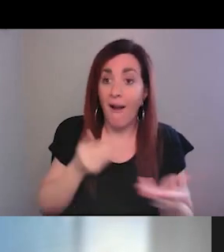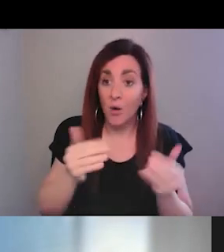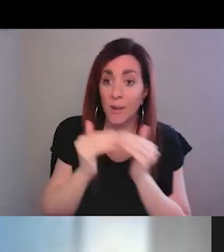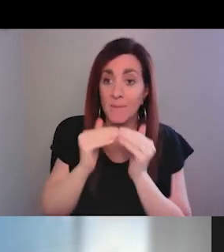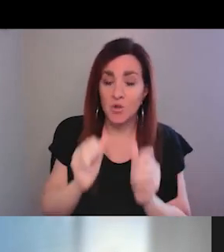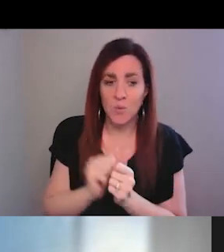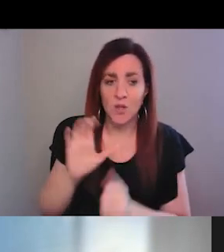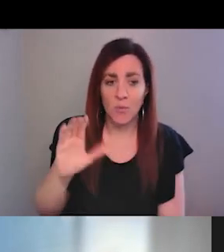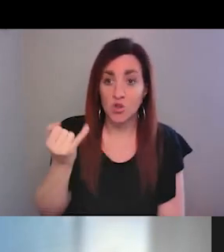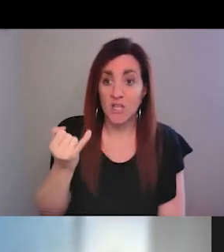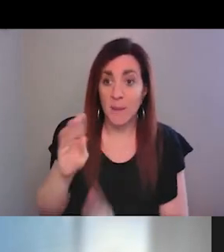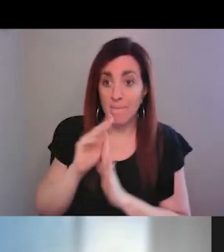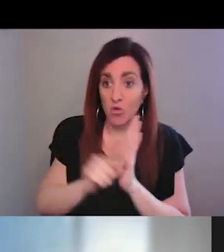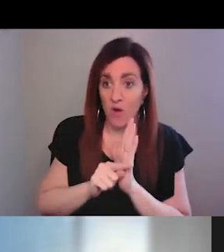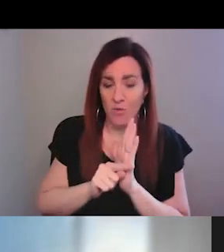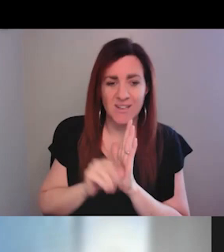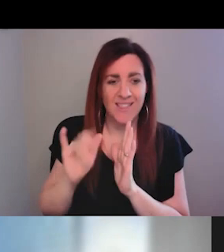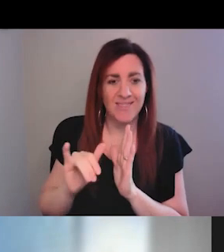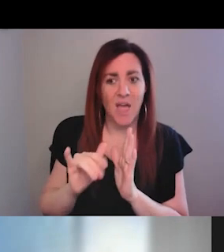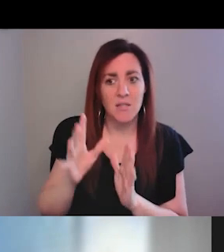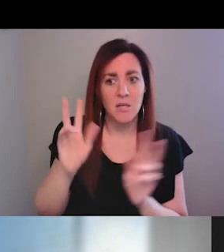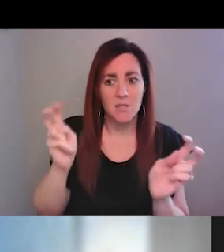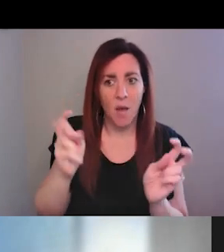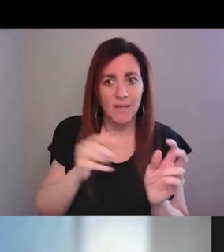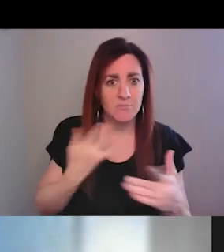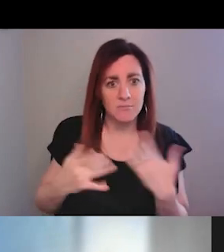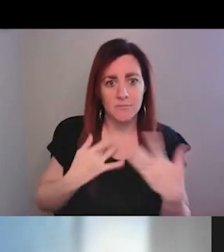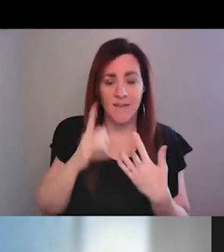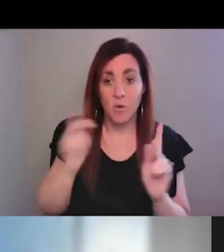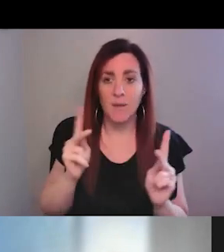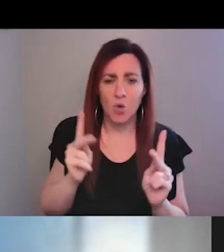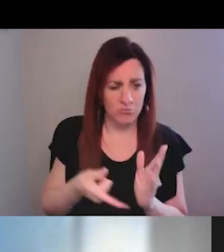WE KNOW THIS IS A TOPIC THAT IS EXCITED TO REVISIT ON THE JAM.